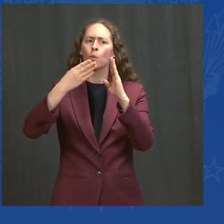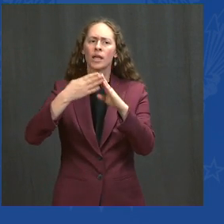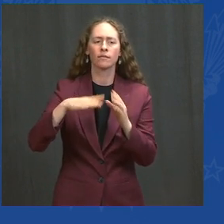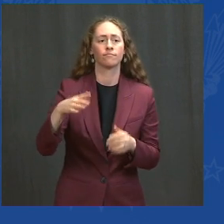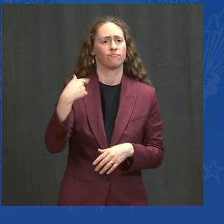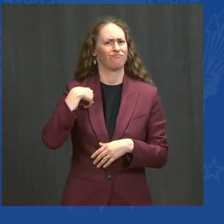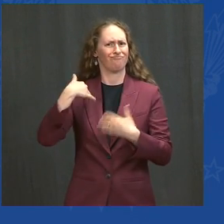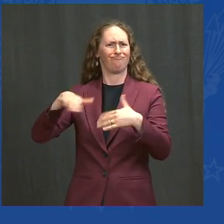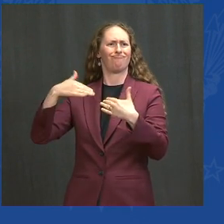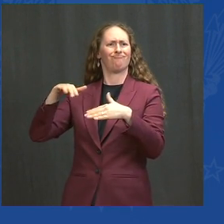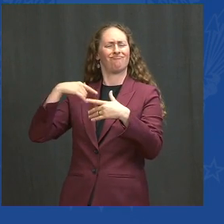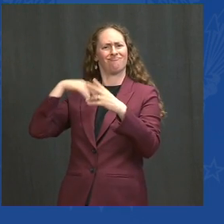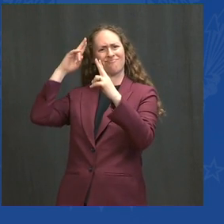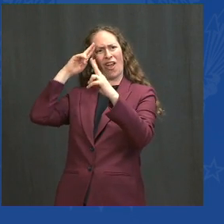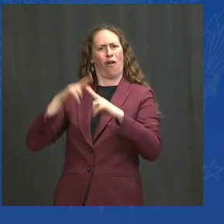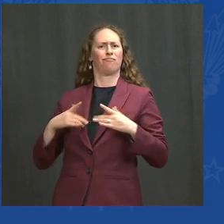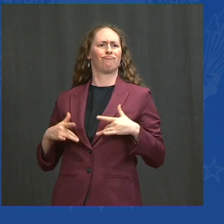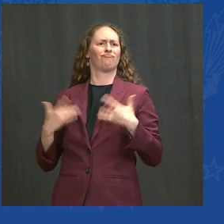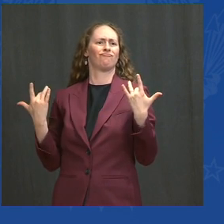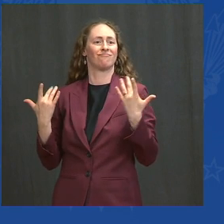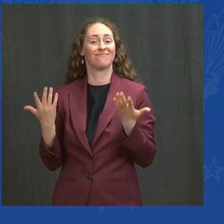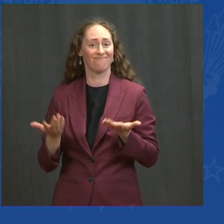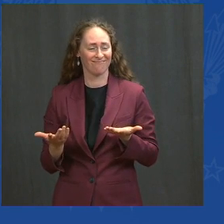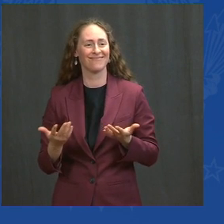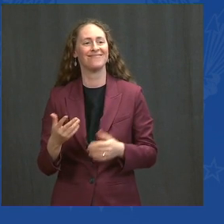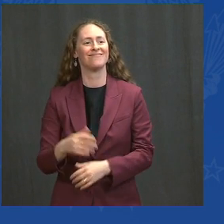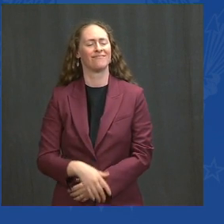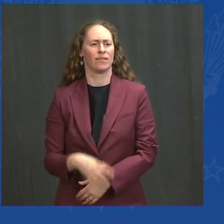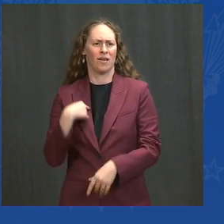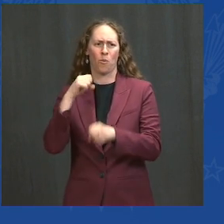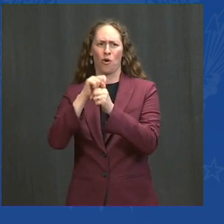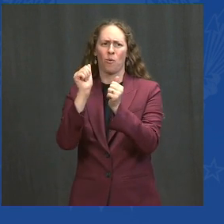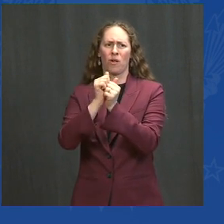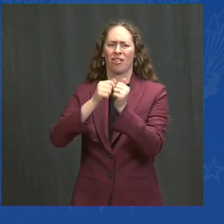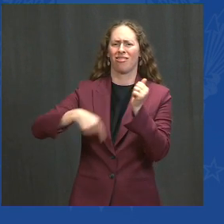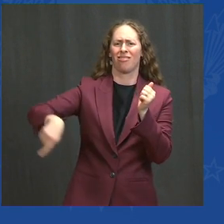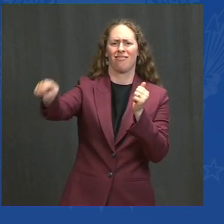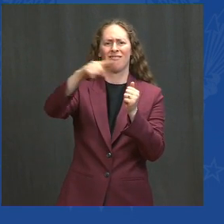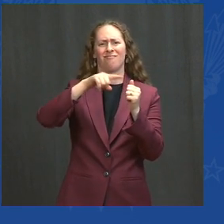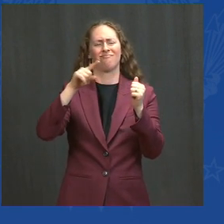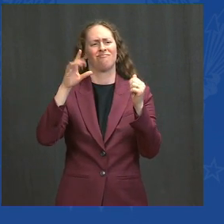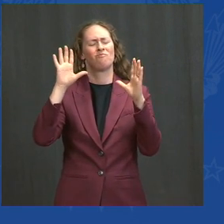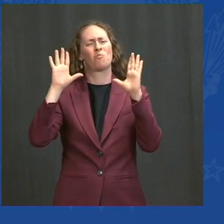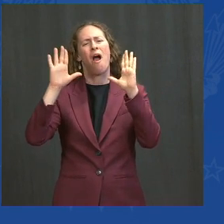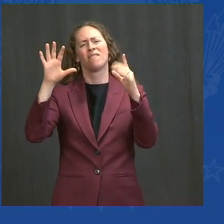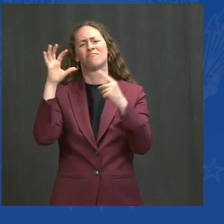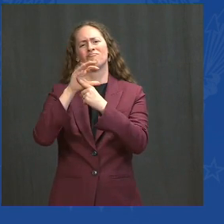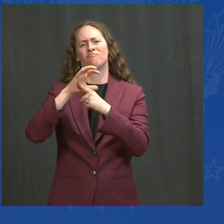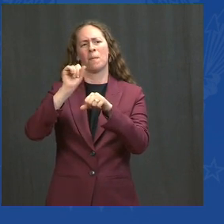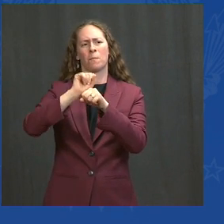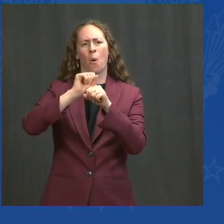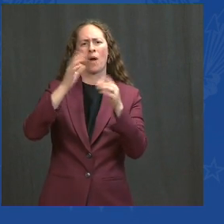with 47 incredible employees of the ATU local union who help people that may not have